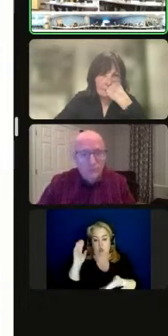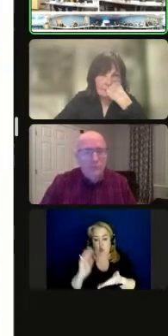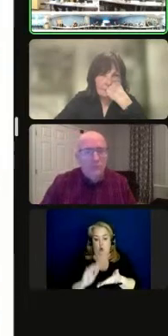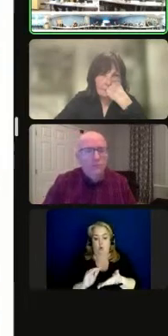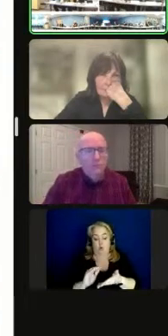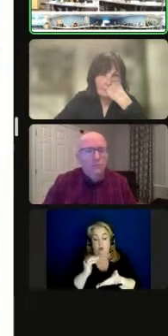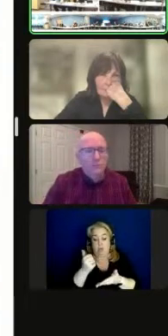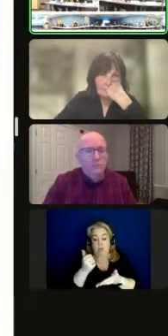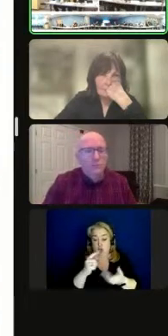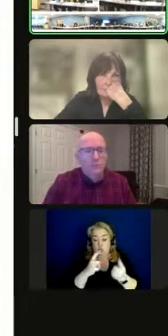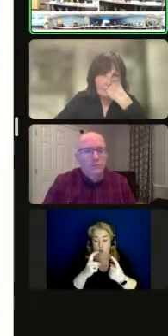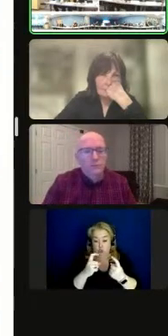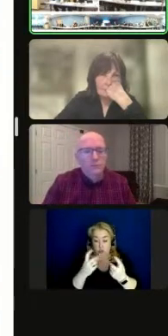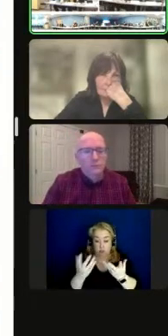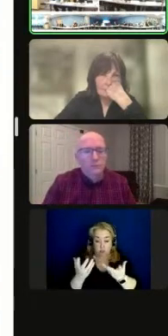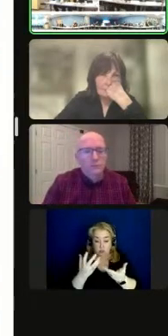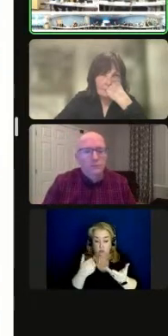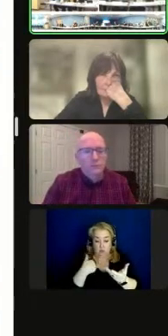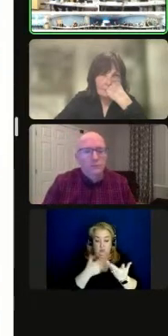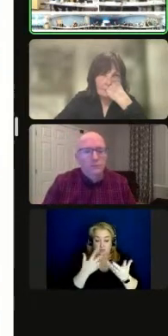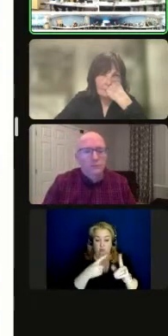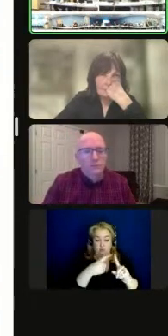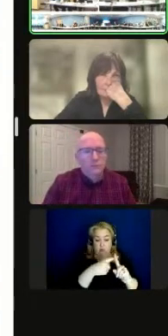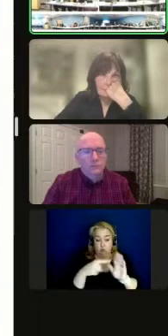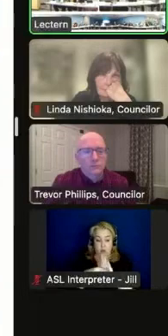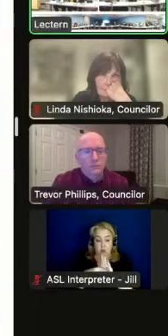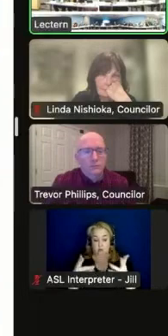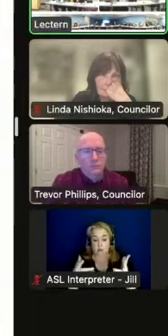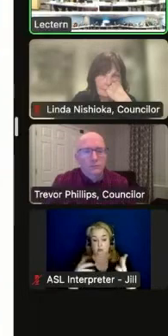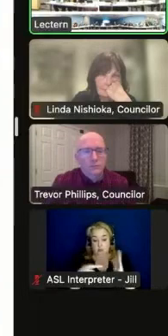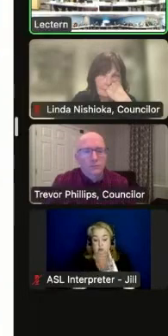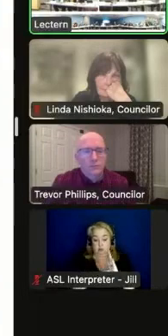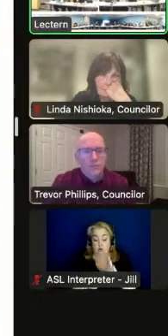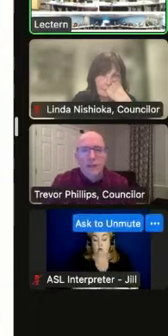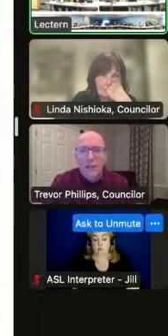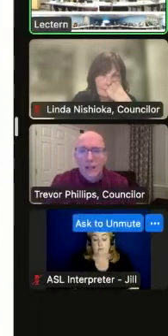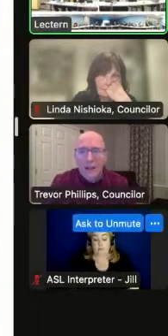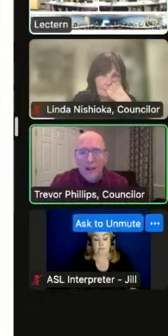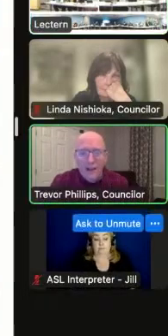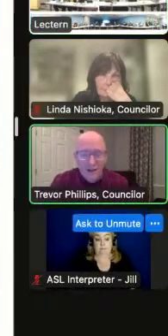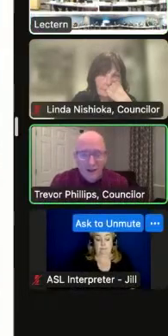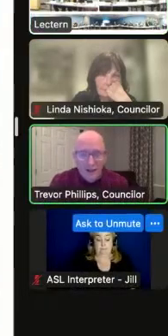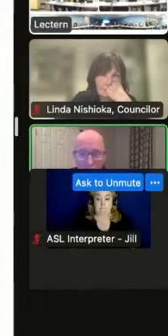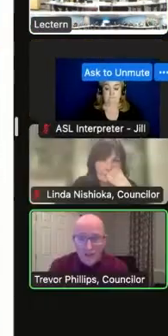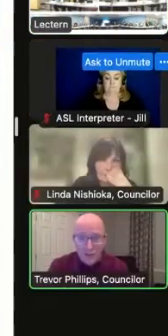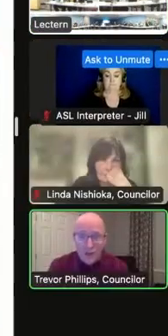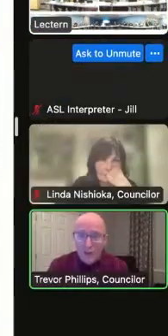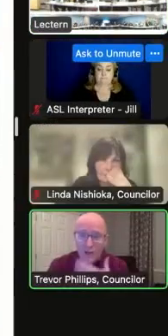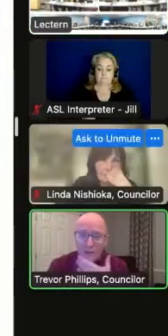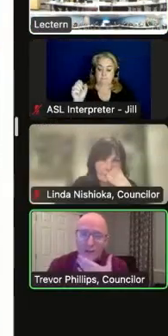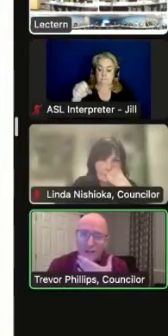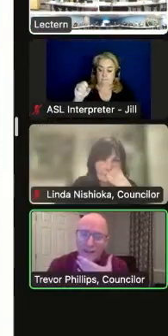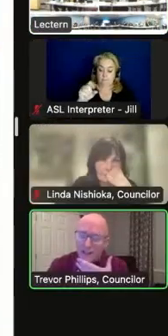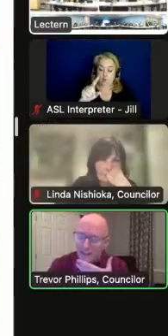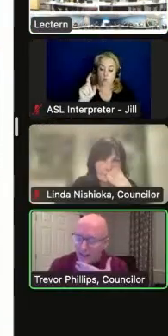AND THAT'SASICALLY ONE O